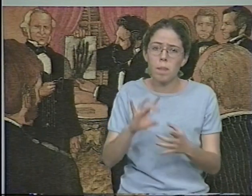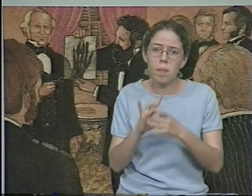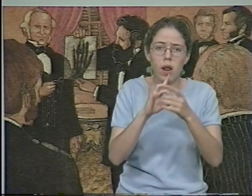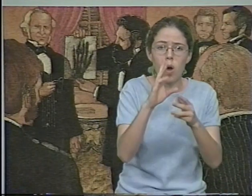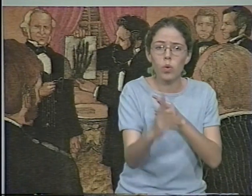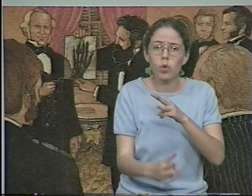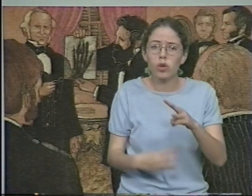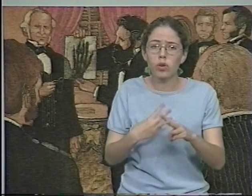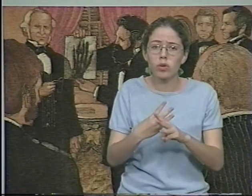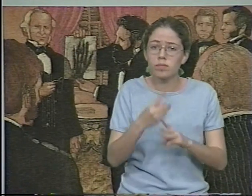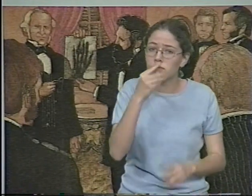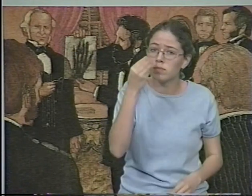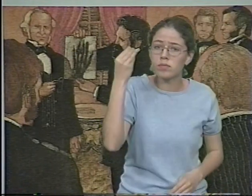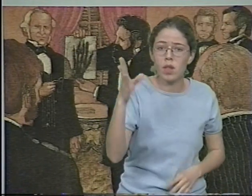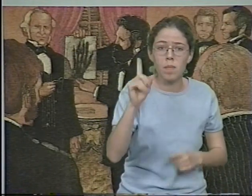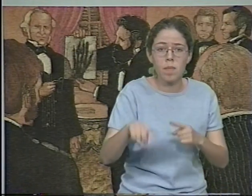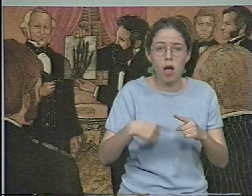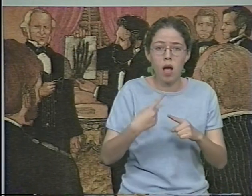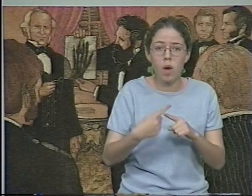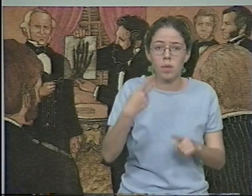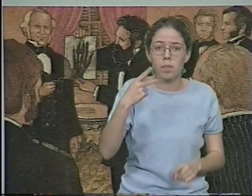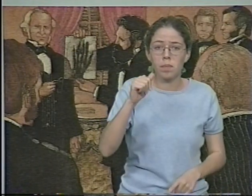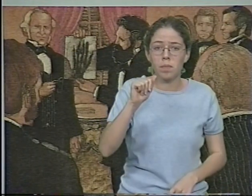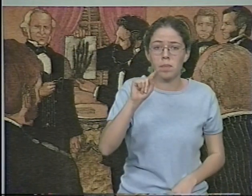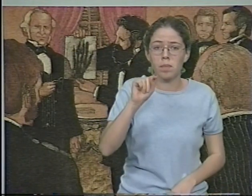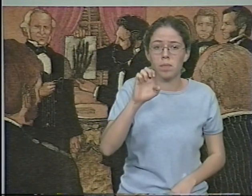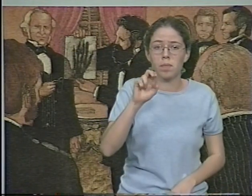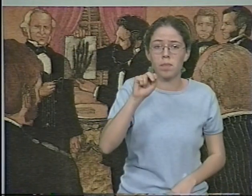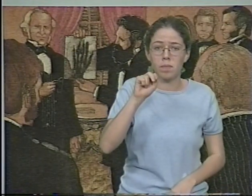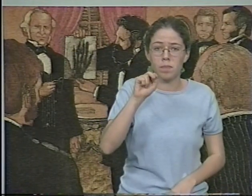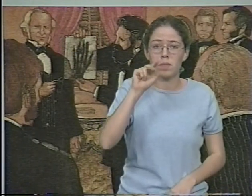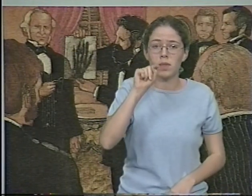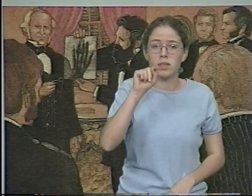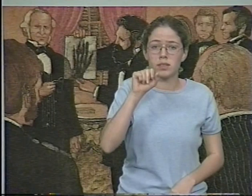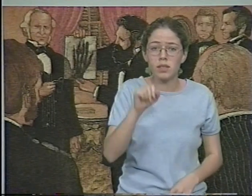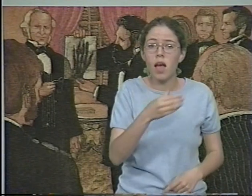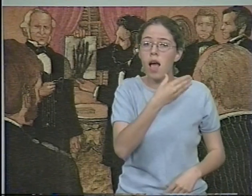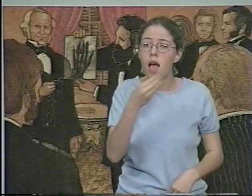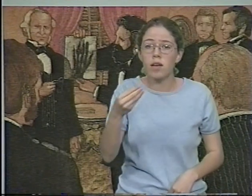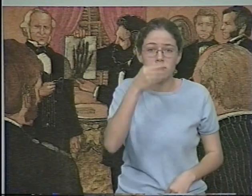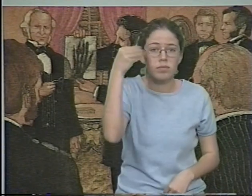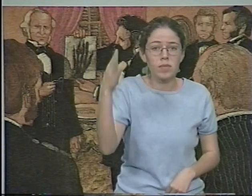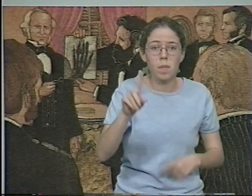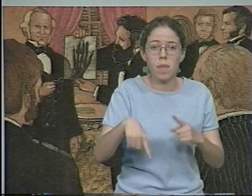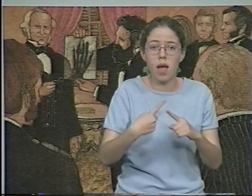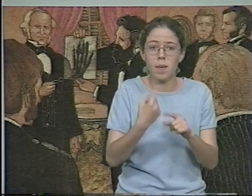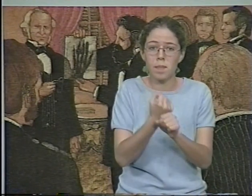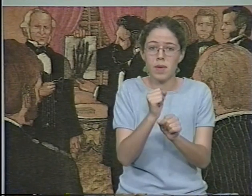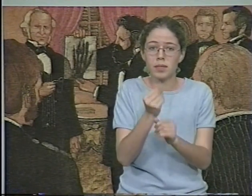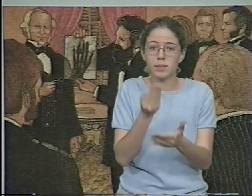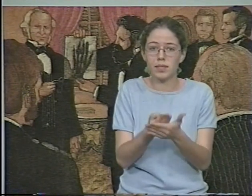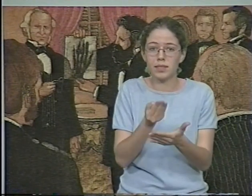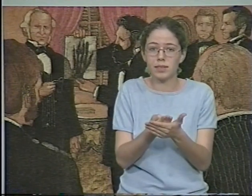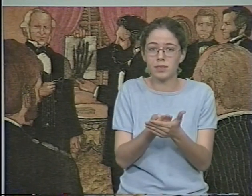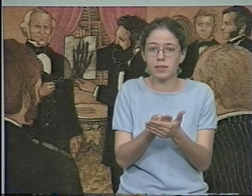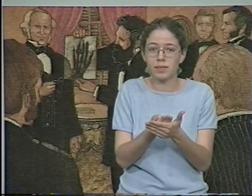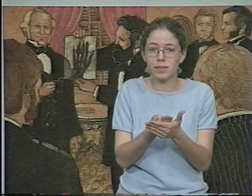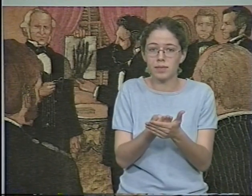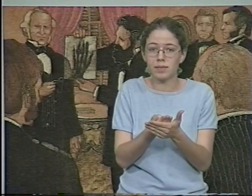knowledge with others and help find positive uses for X rays. He felt his discovery belonged to the world,